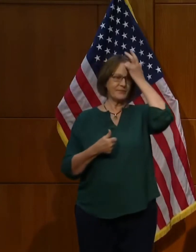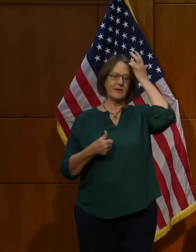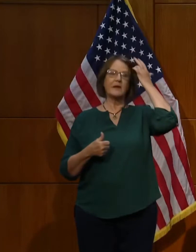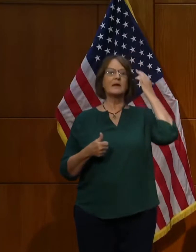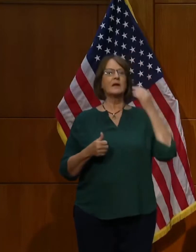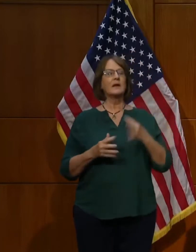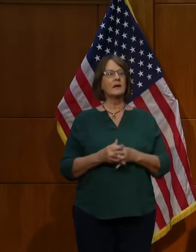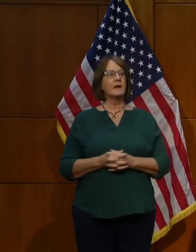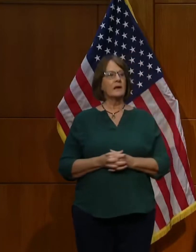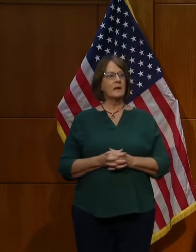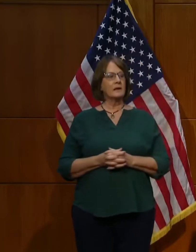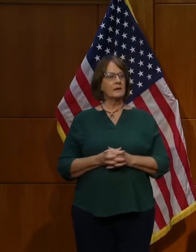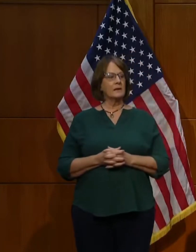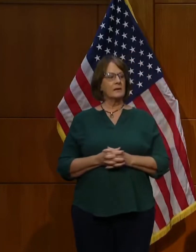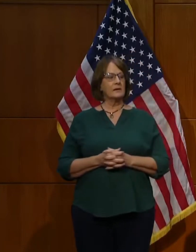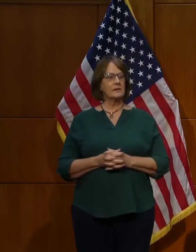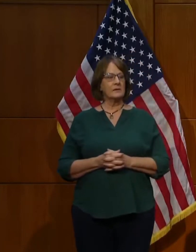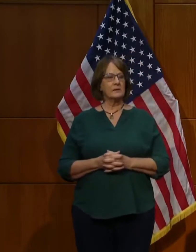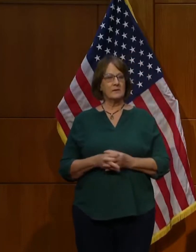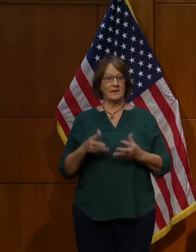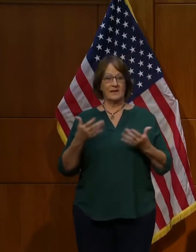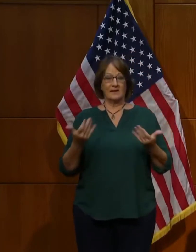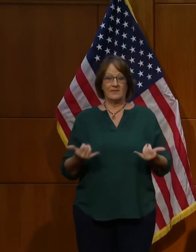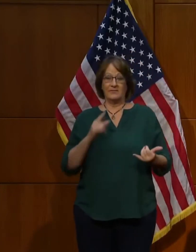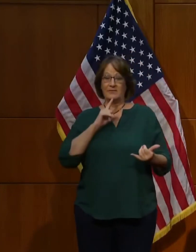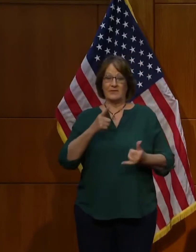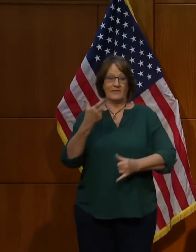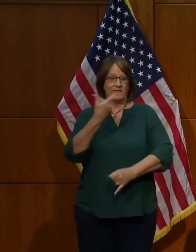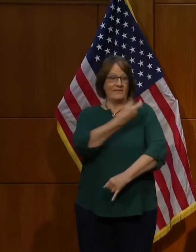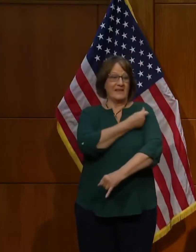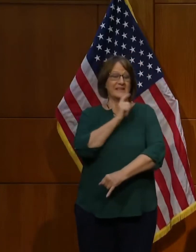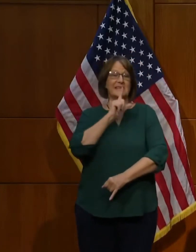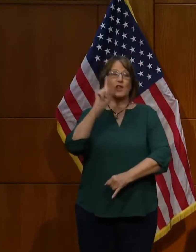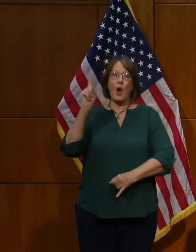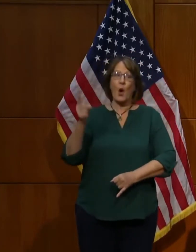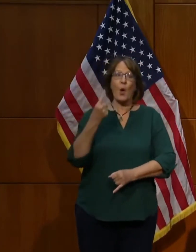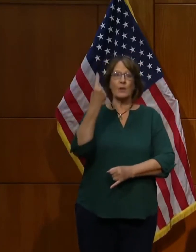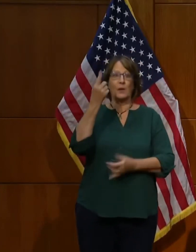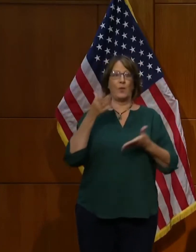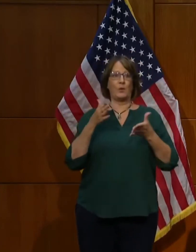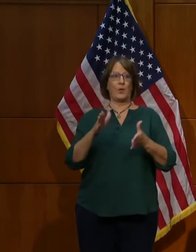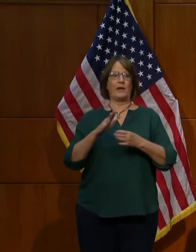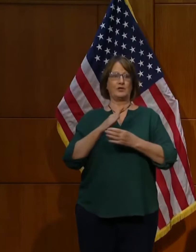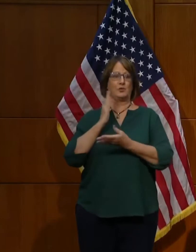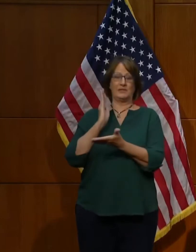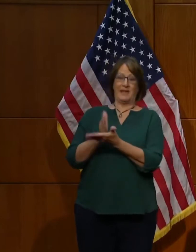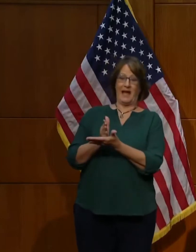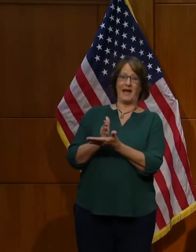vaccines are the only way to stop this virus and get back to the normal lives.